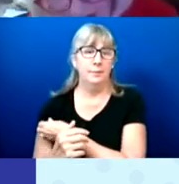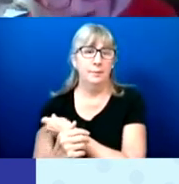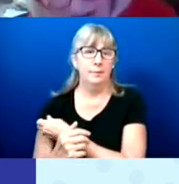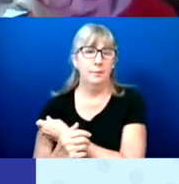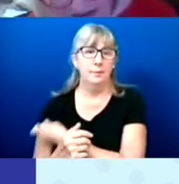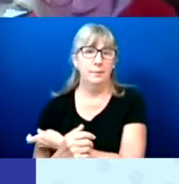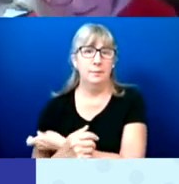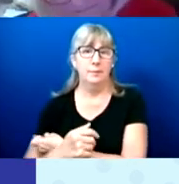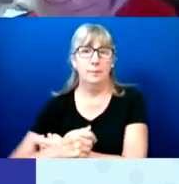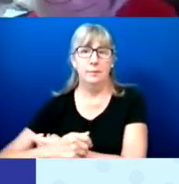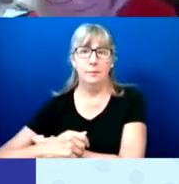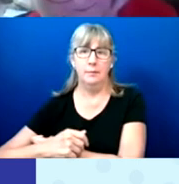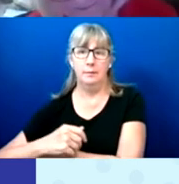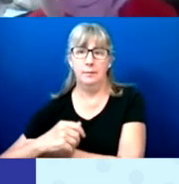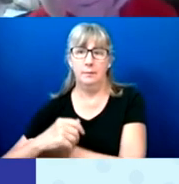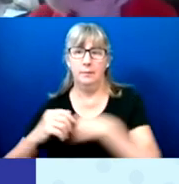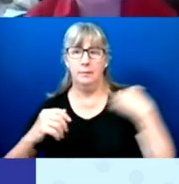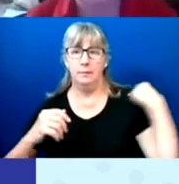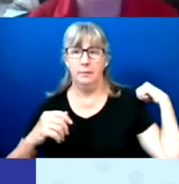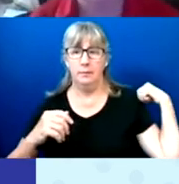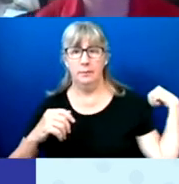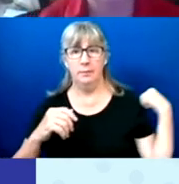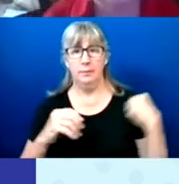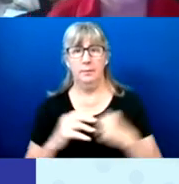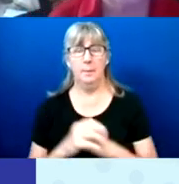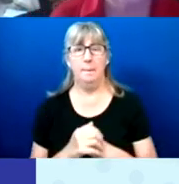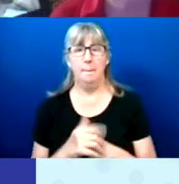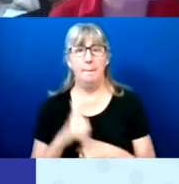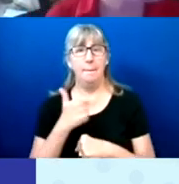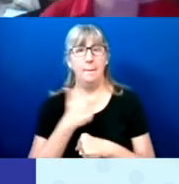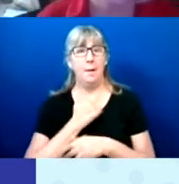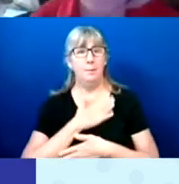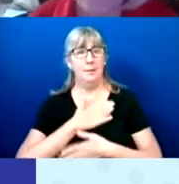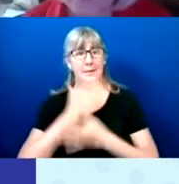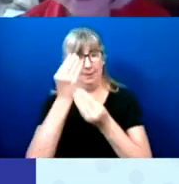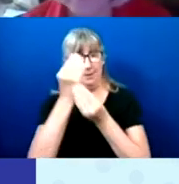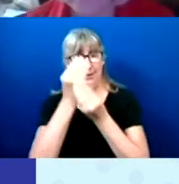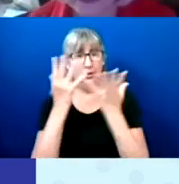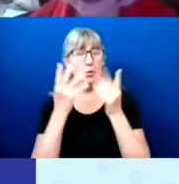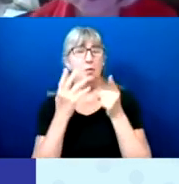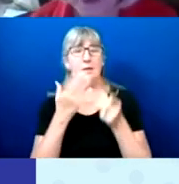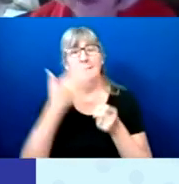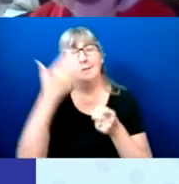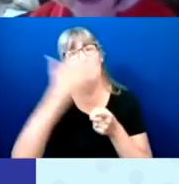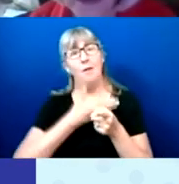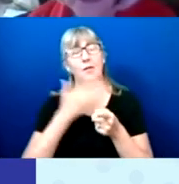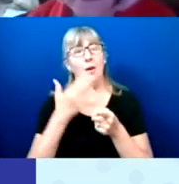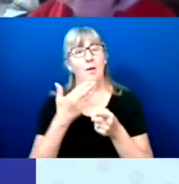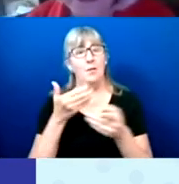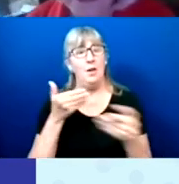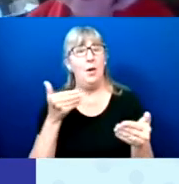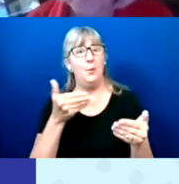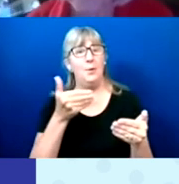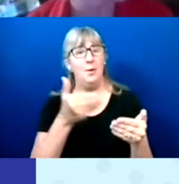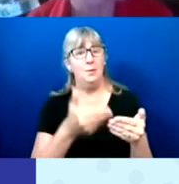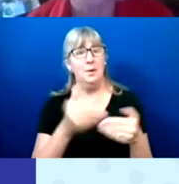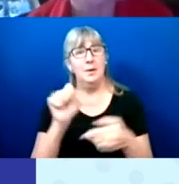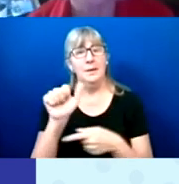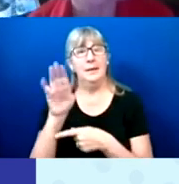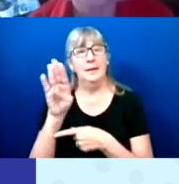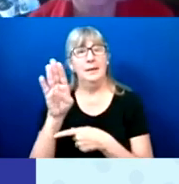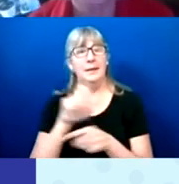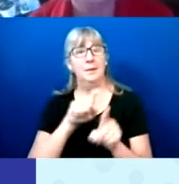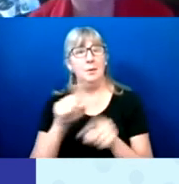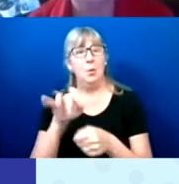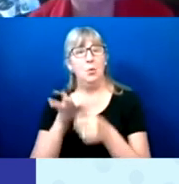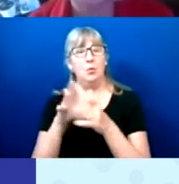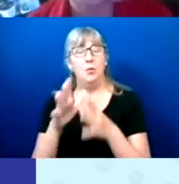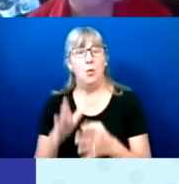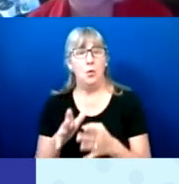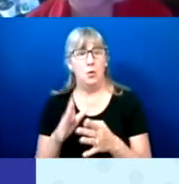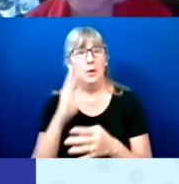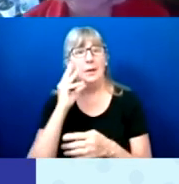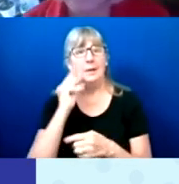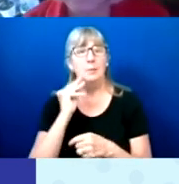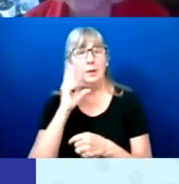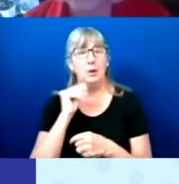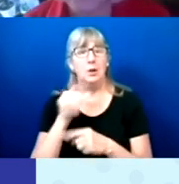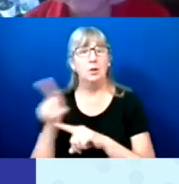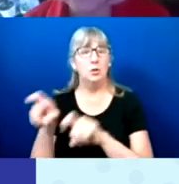I am pleased to say this is the cover of the upcoming SABE GoVoter experience survey results.